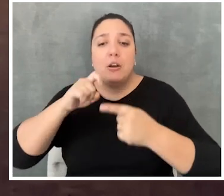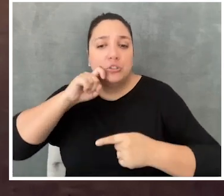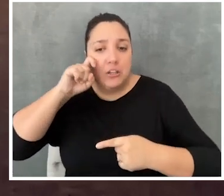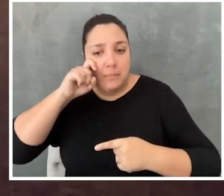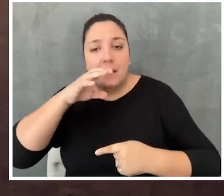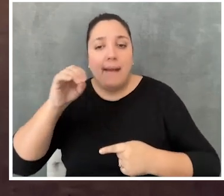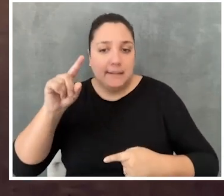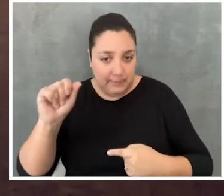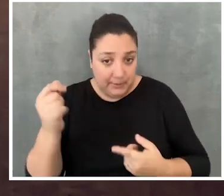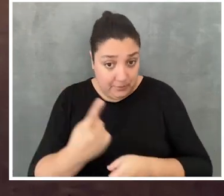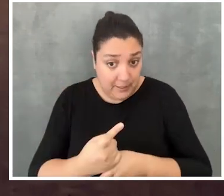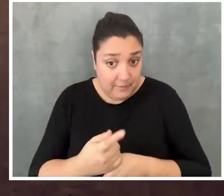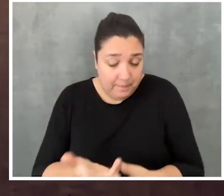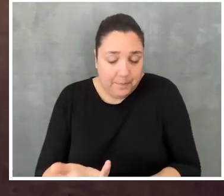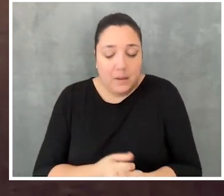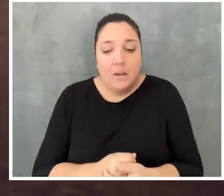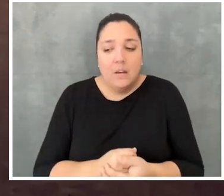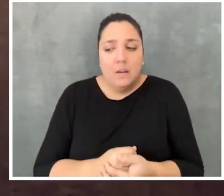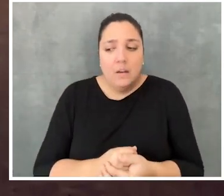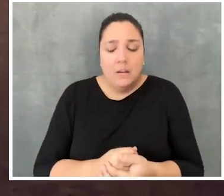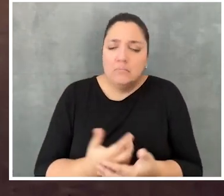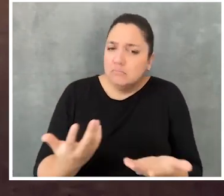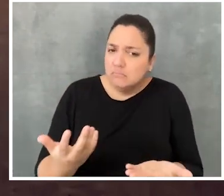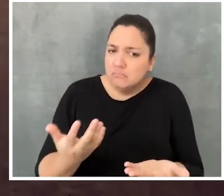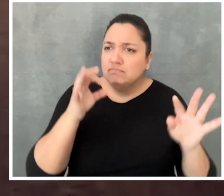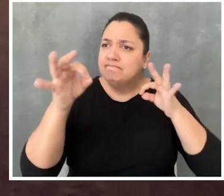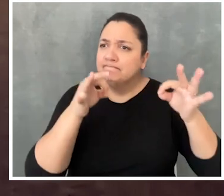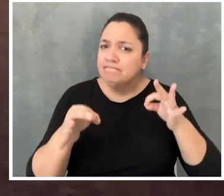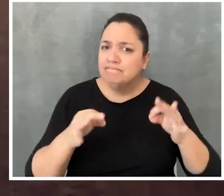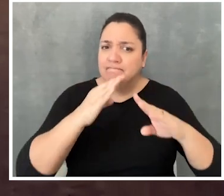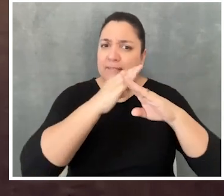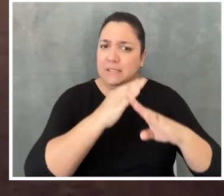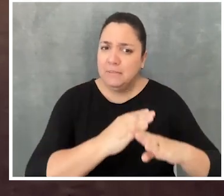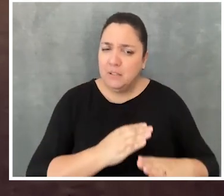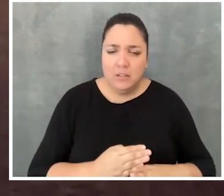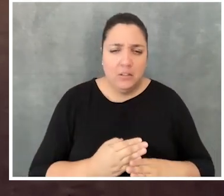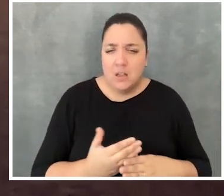let's talk about some of those barriers and how it is that WEI is really advocating